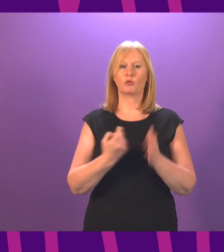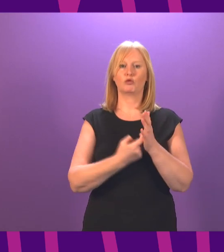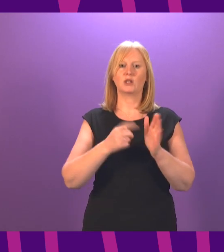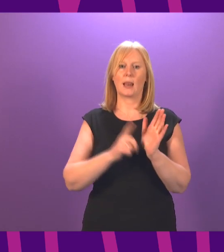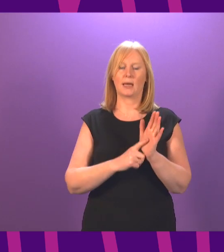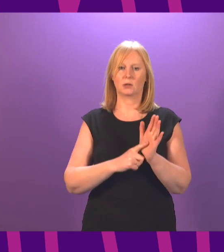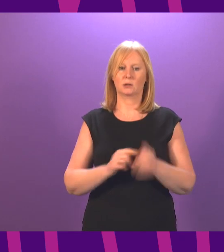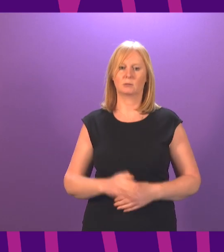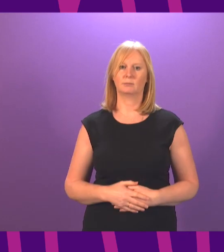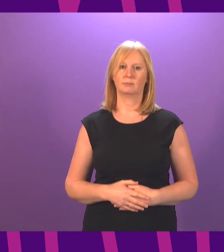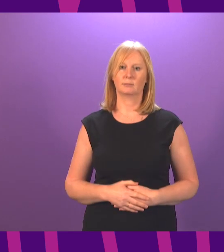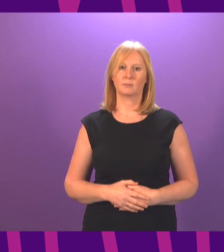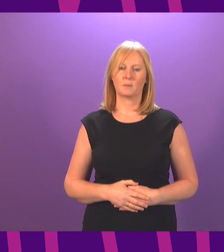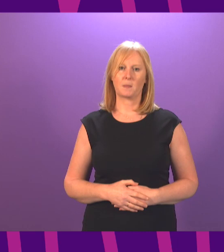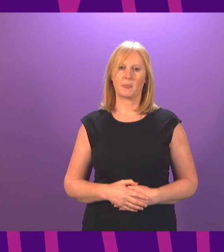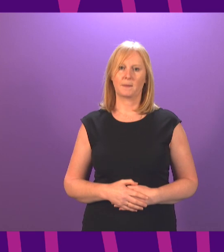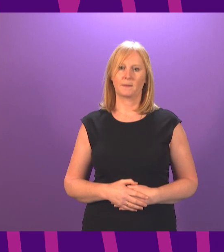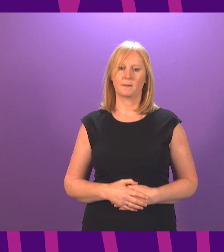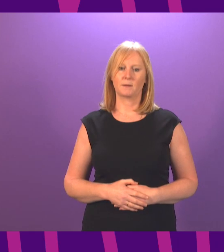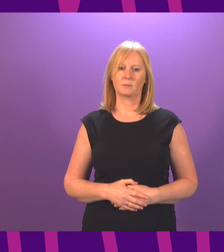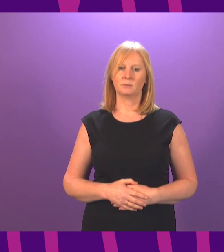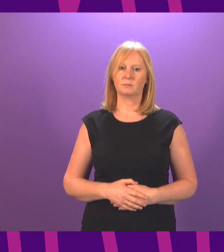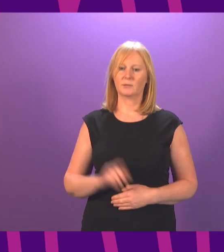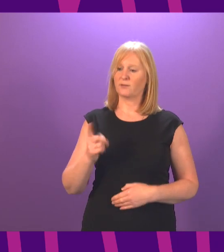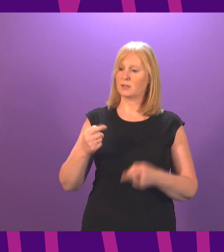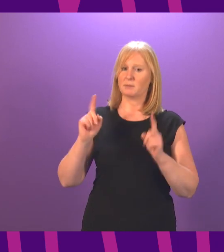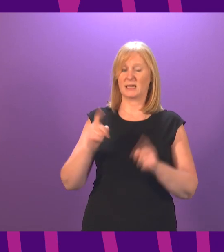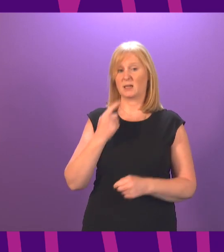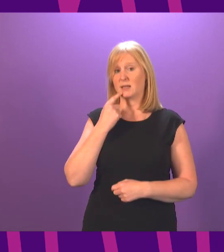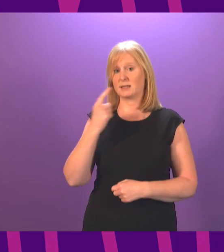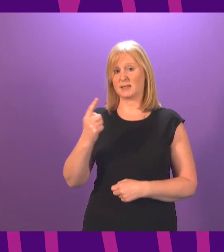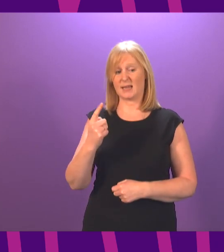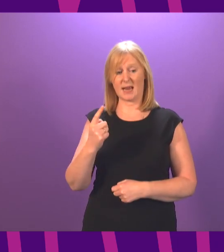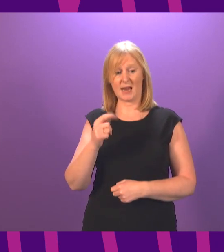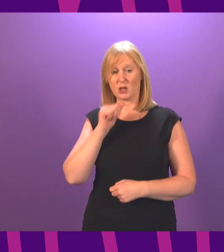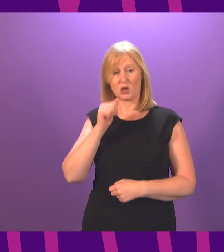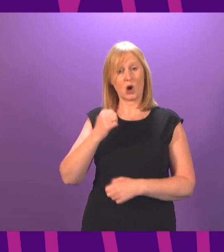Richard Leonard: The First Minister says that the advice is